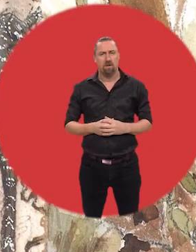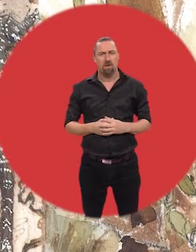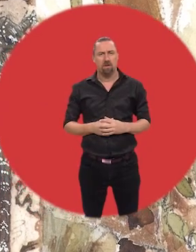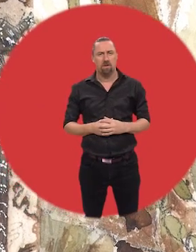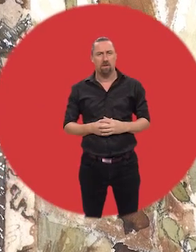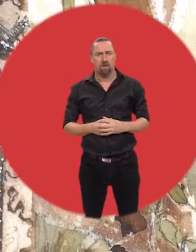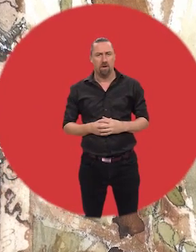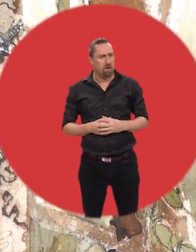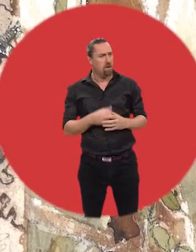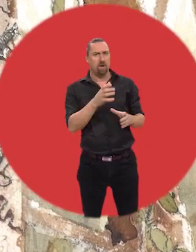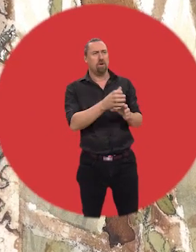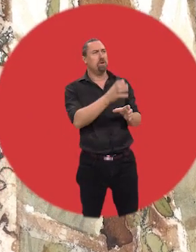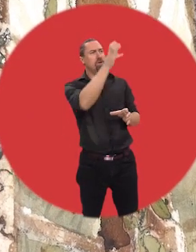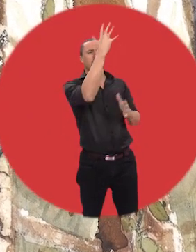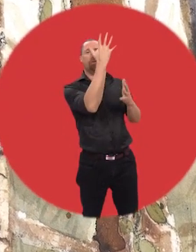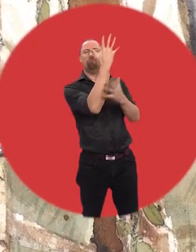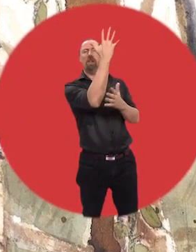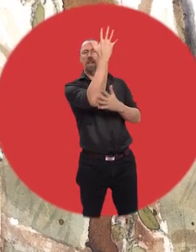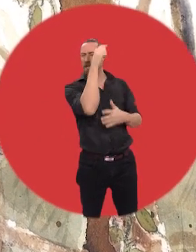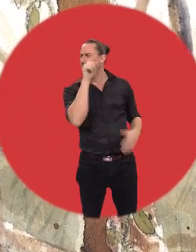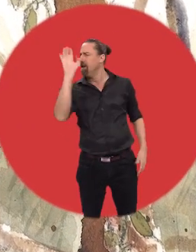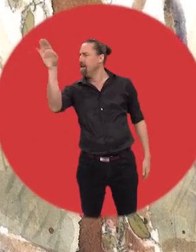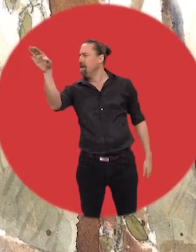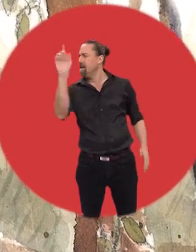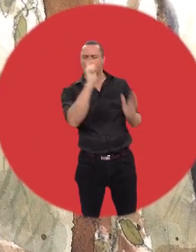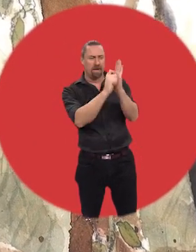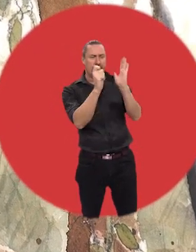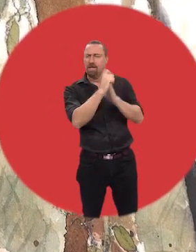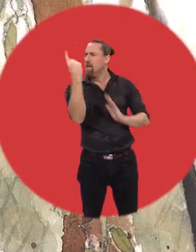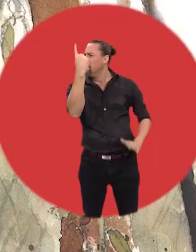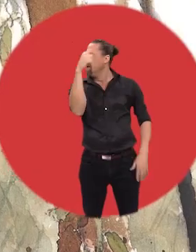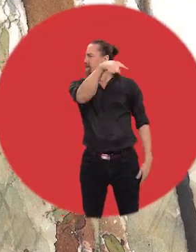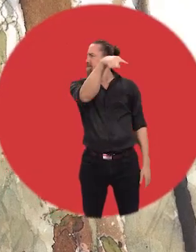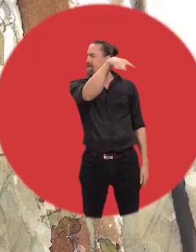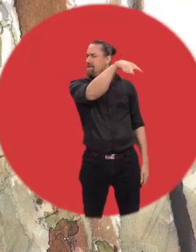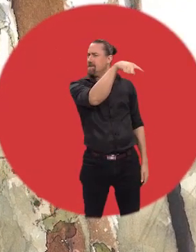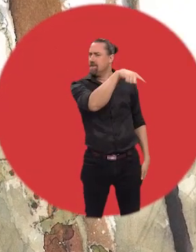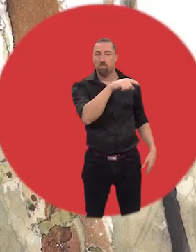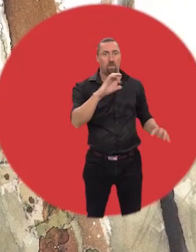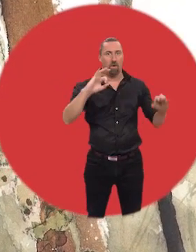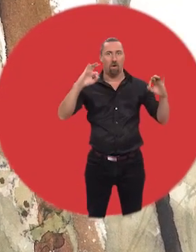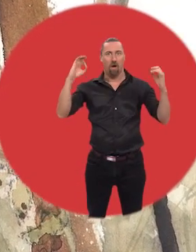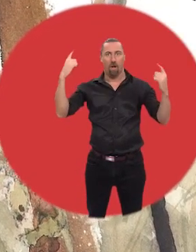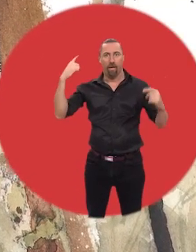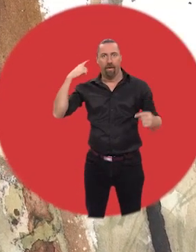"Who wrote on those trees?" Charlie asked them again. But nobody heard him, nobody explained.